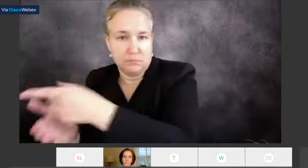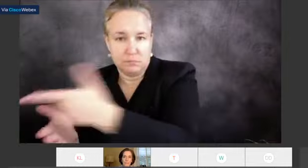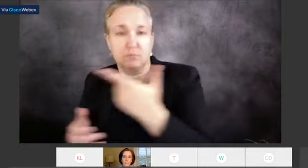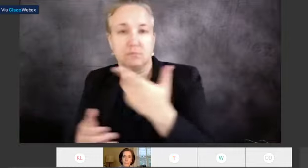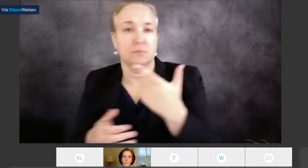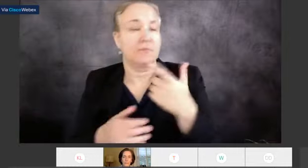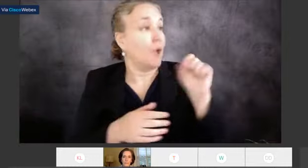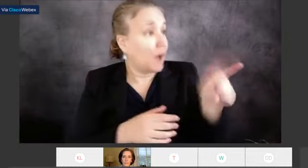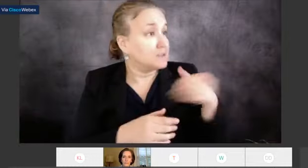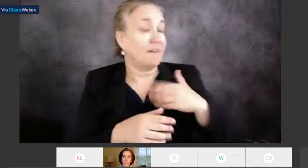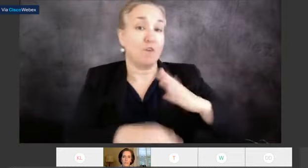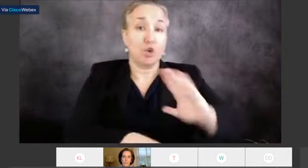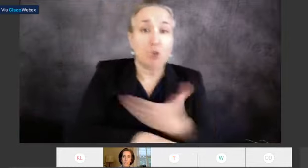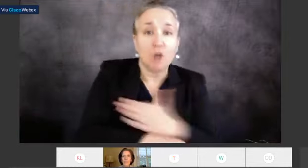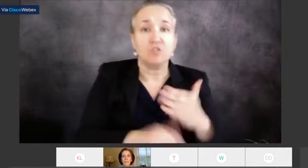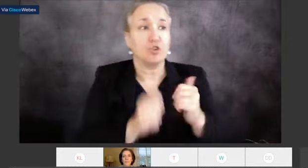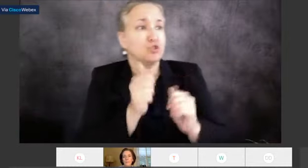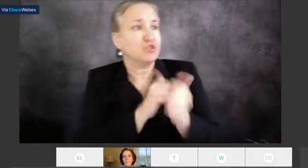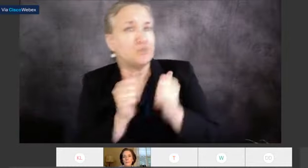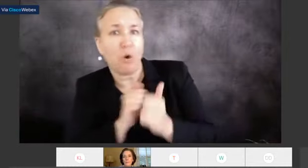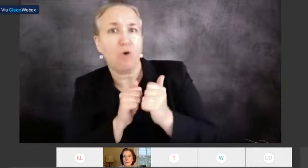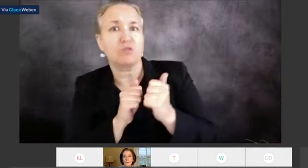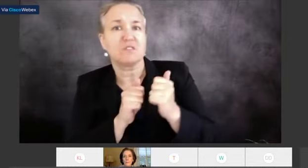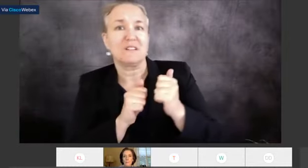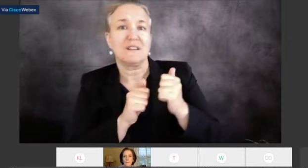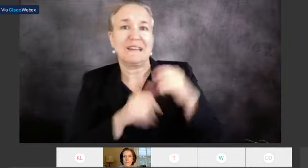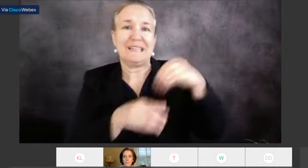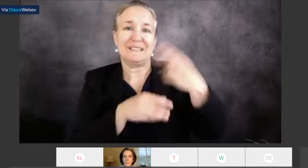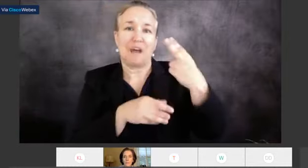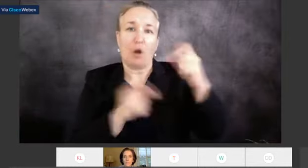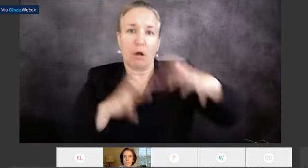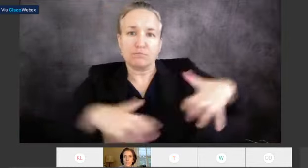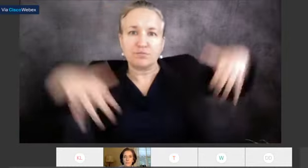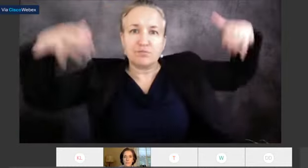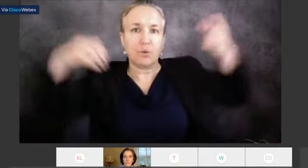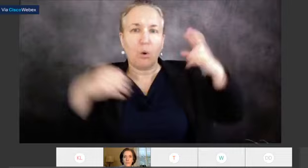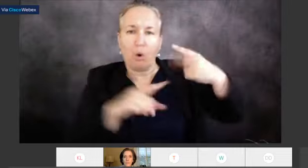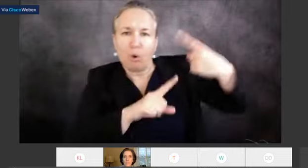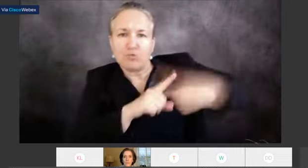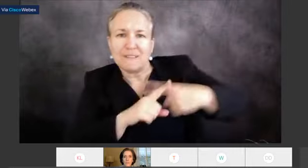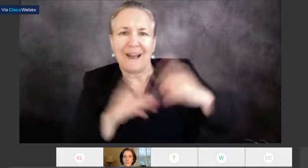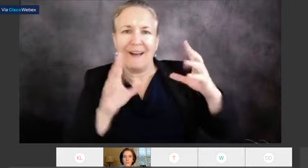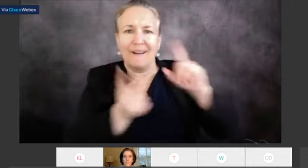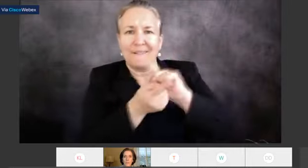another event inside a hall or a rented convention center you could